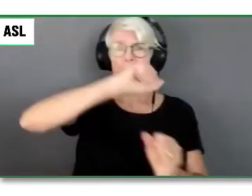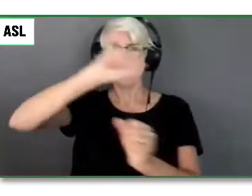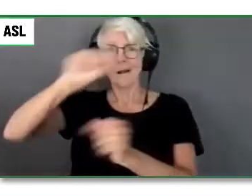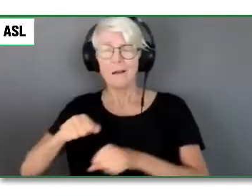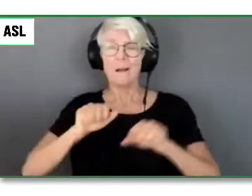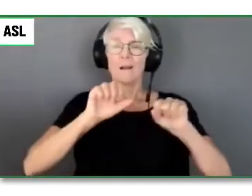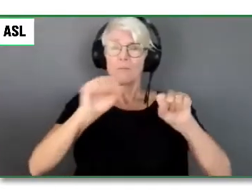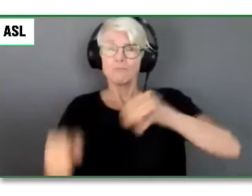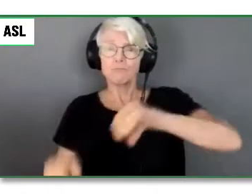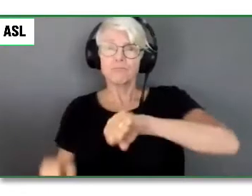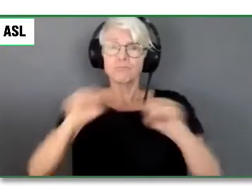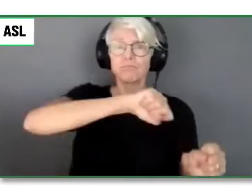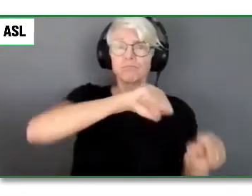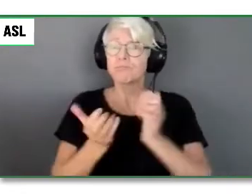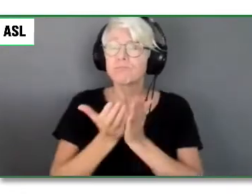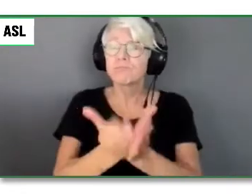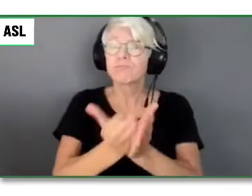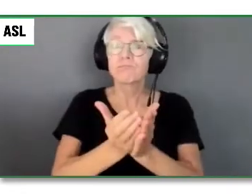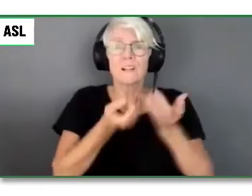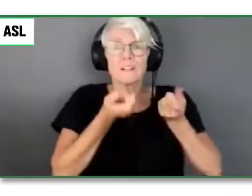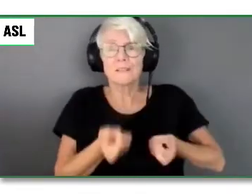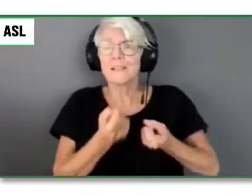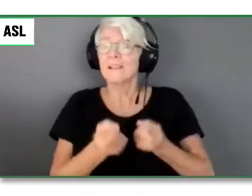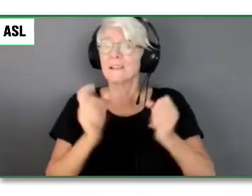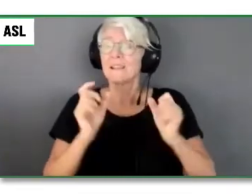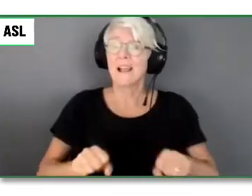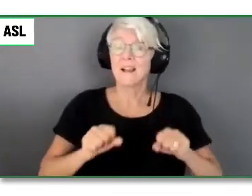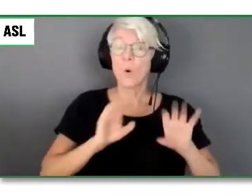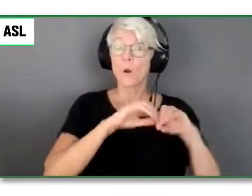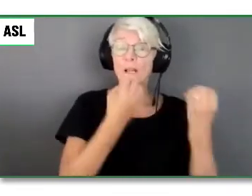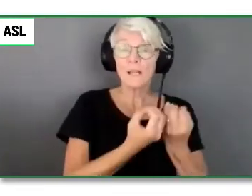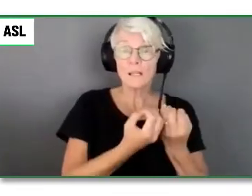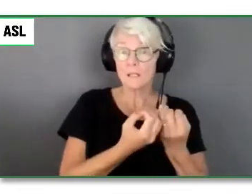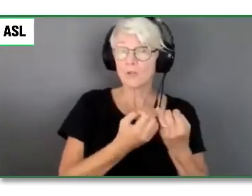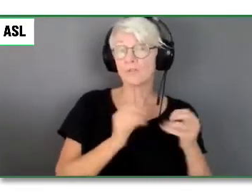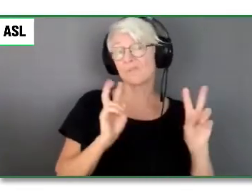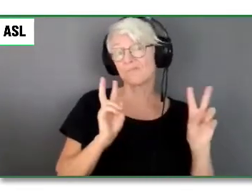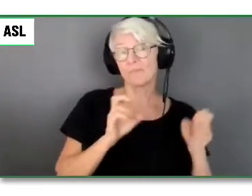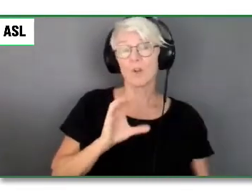And as you can see in the photos above which is on the next slide